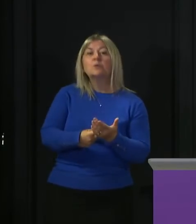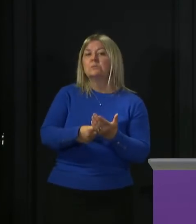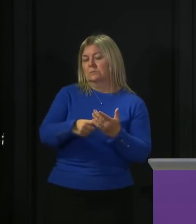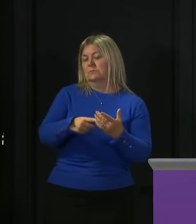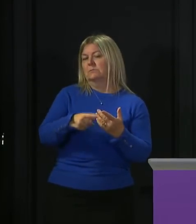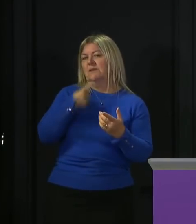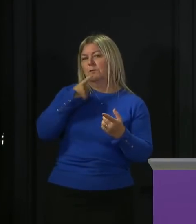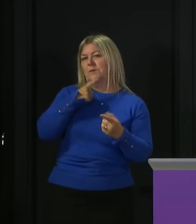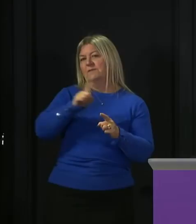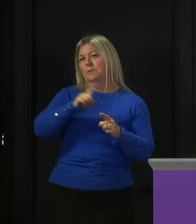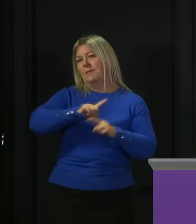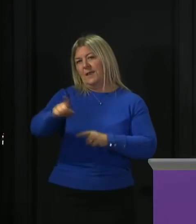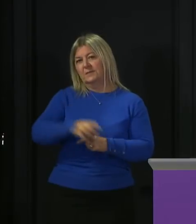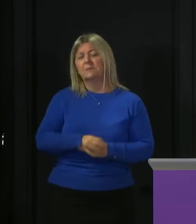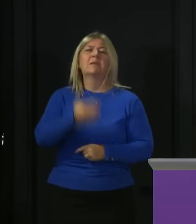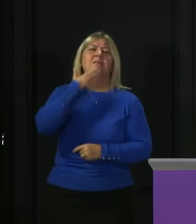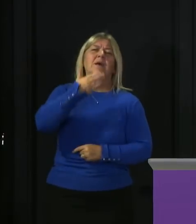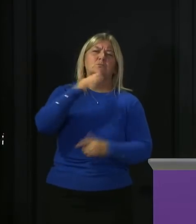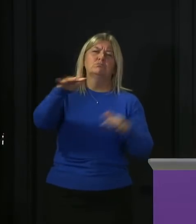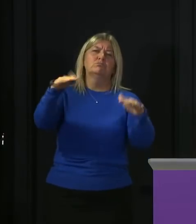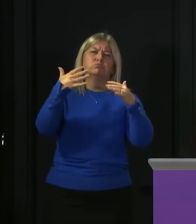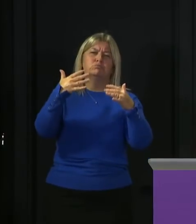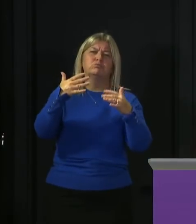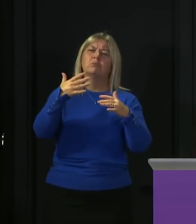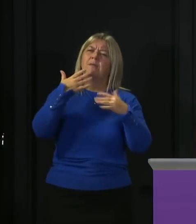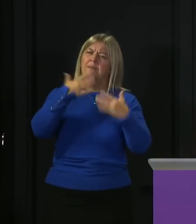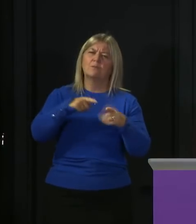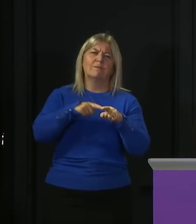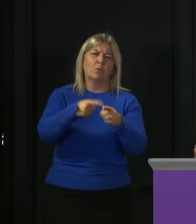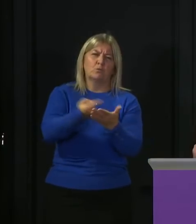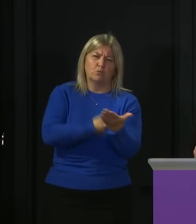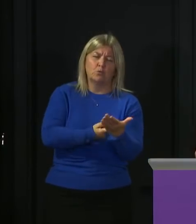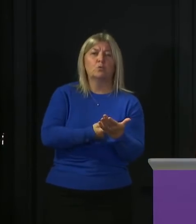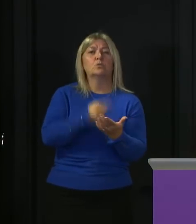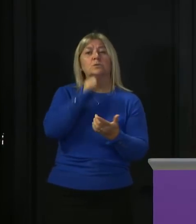Thank you, again, for everything you are doing. I will join you tomorrow from the Scottish